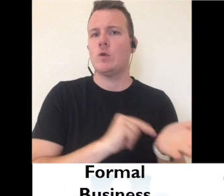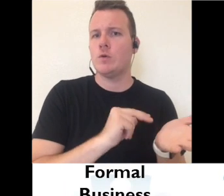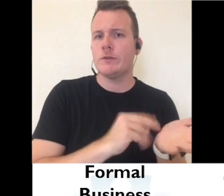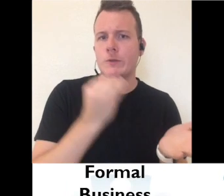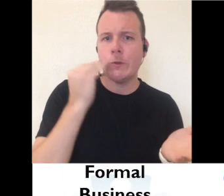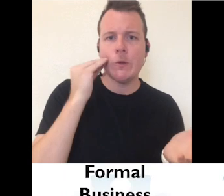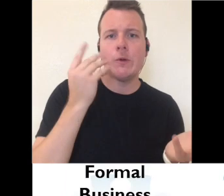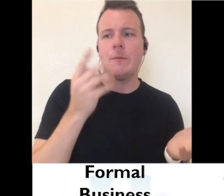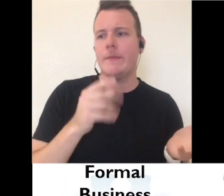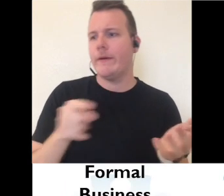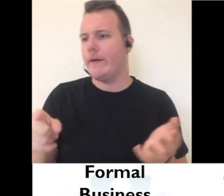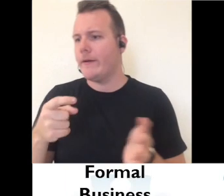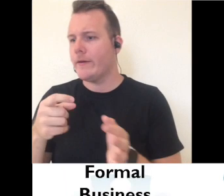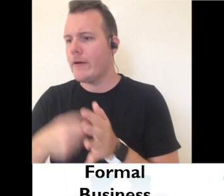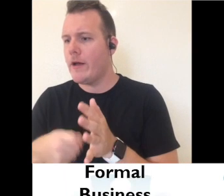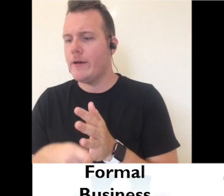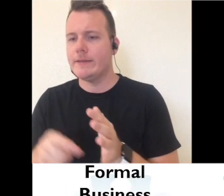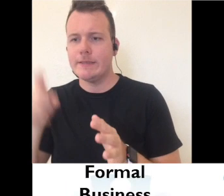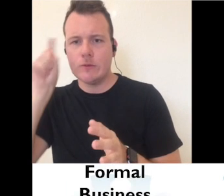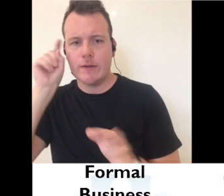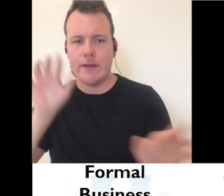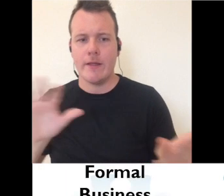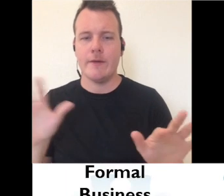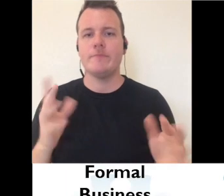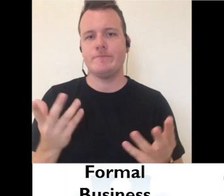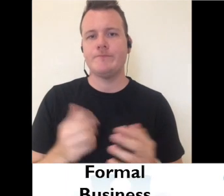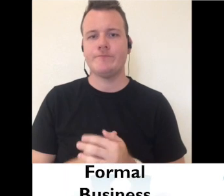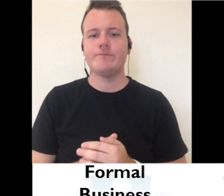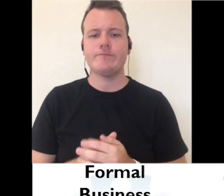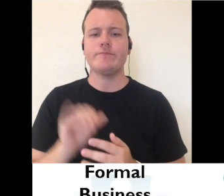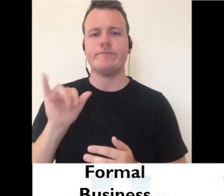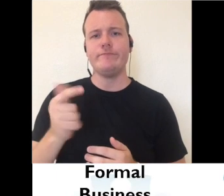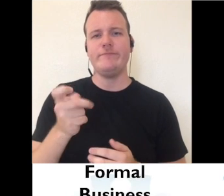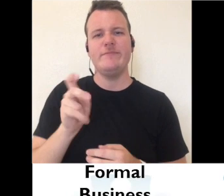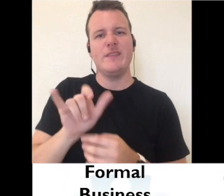relative to other brands that are in the marketplace. So who is the competition?